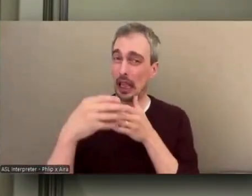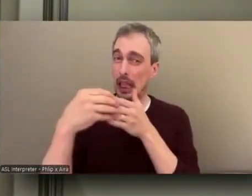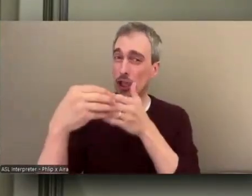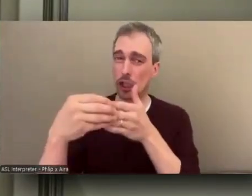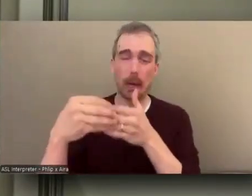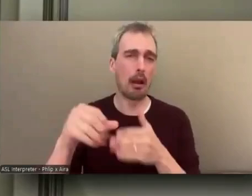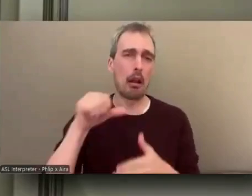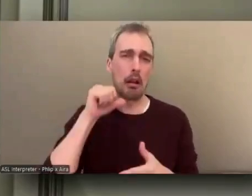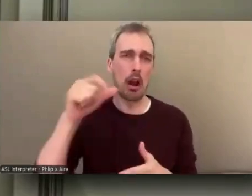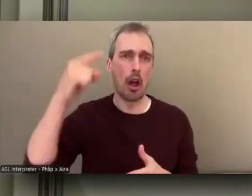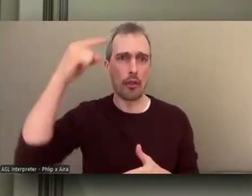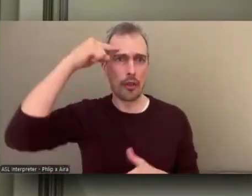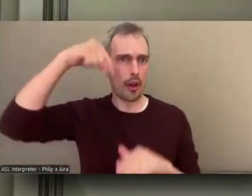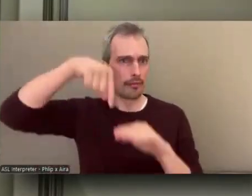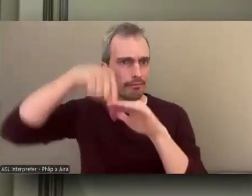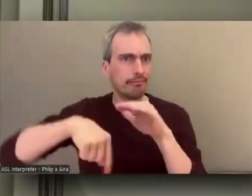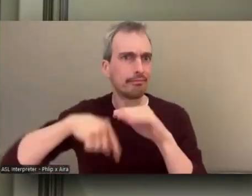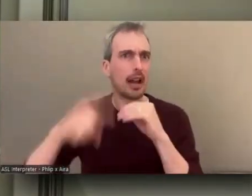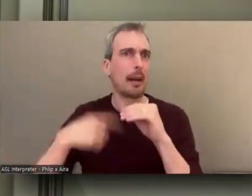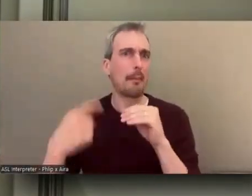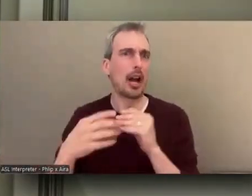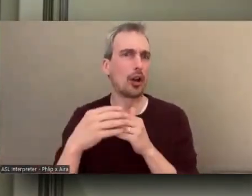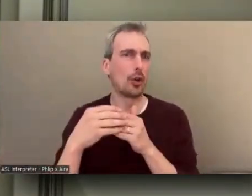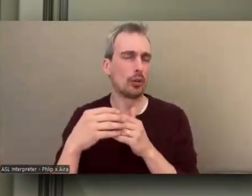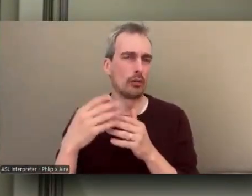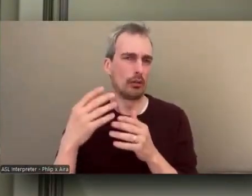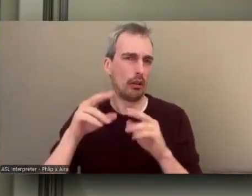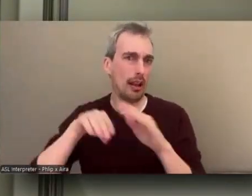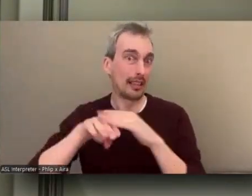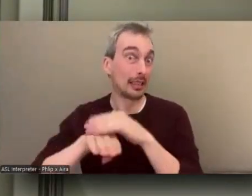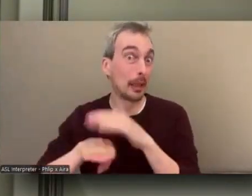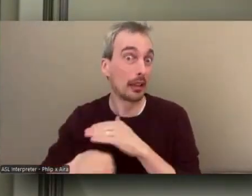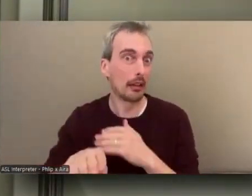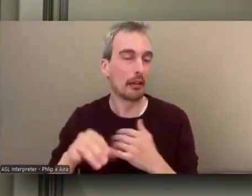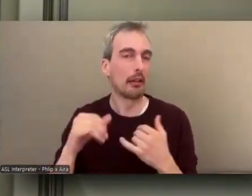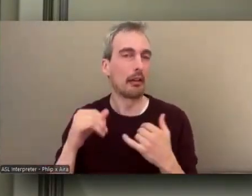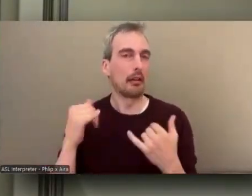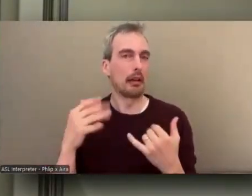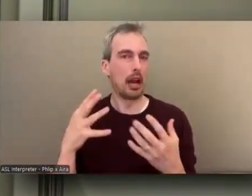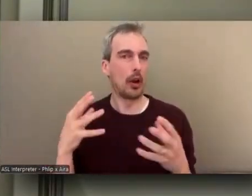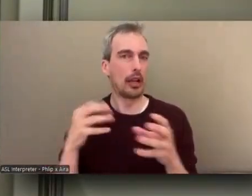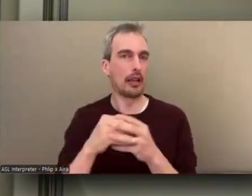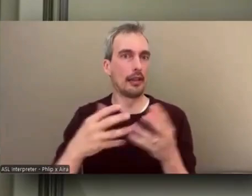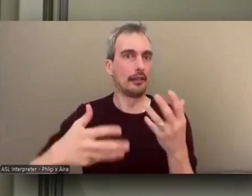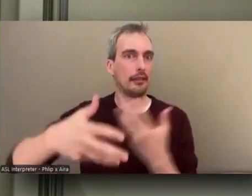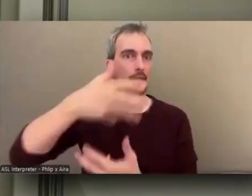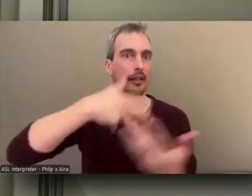And they were in a breakout room with people who are kind of on the front lines of trying fix things.